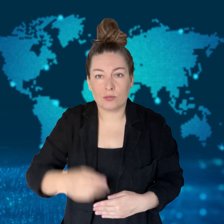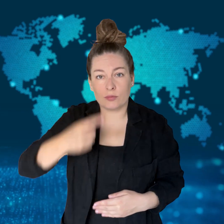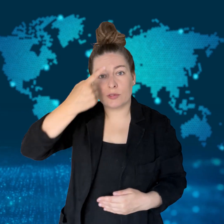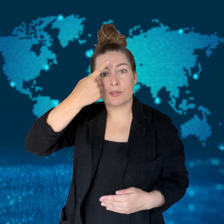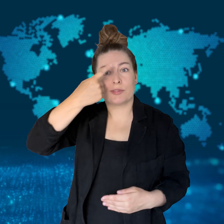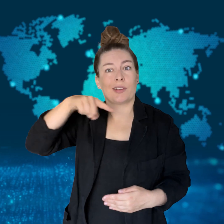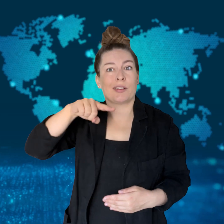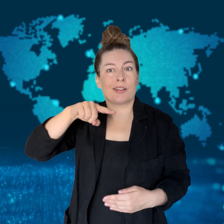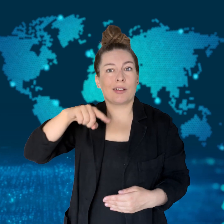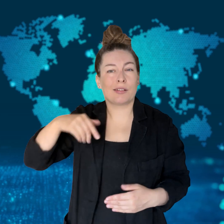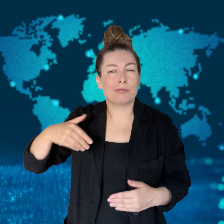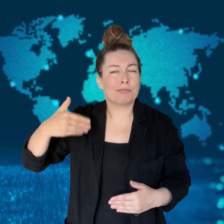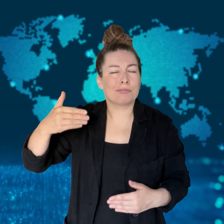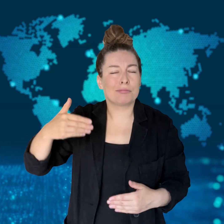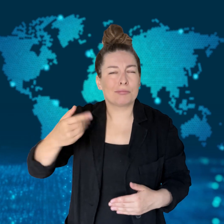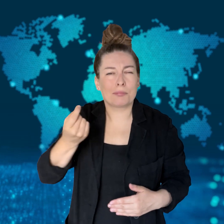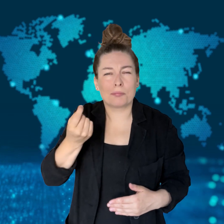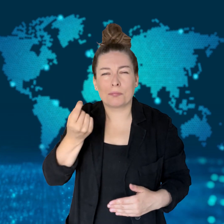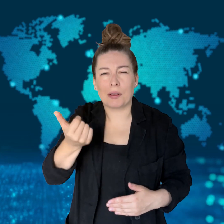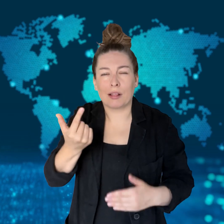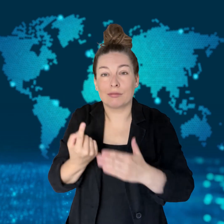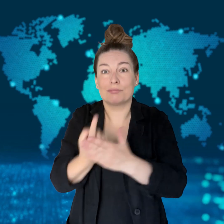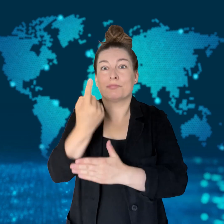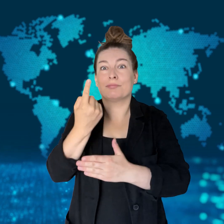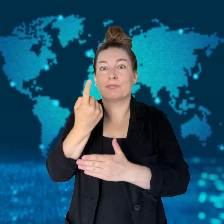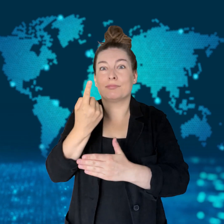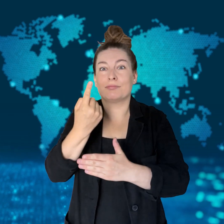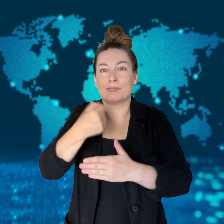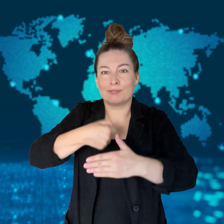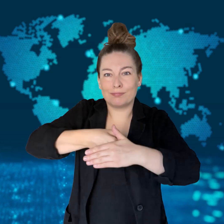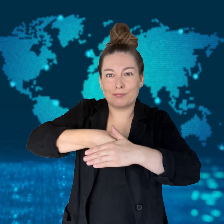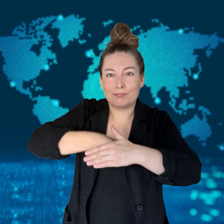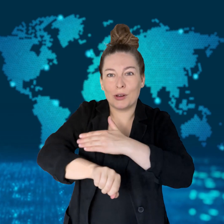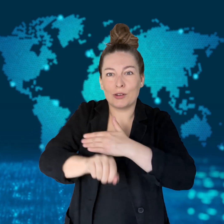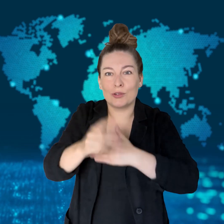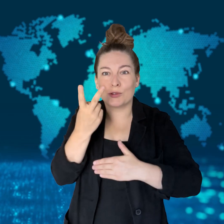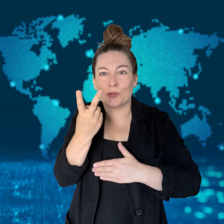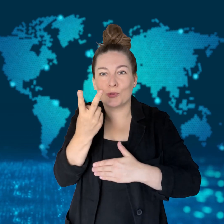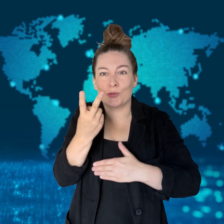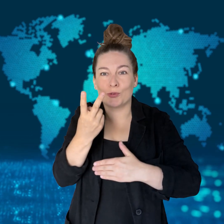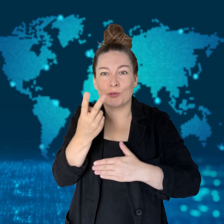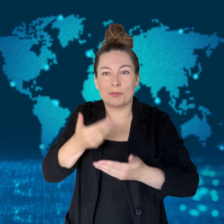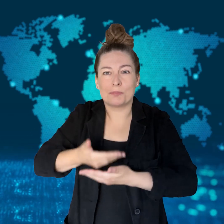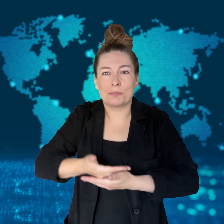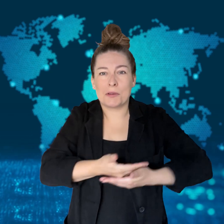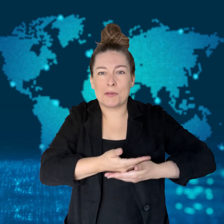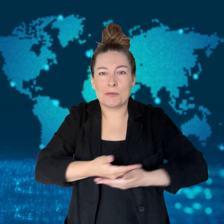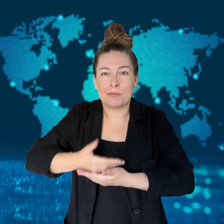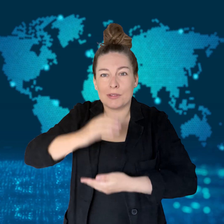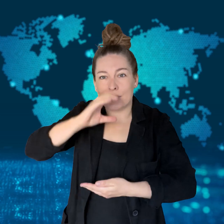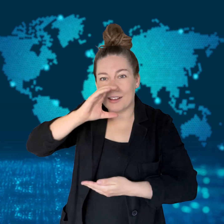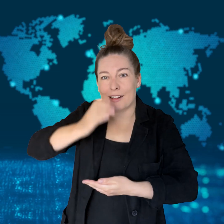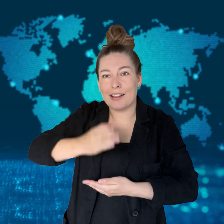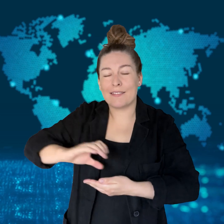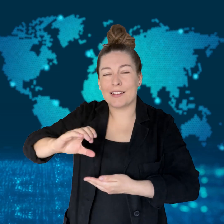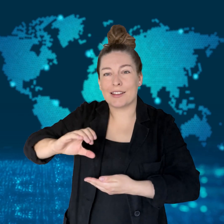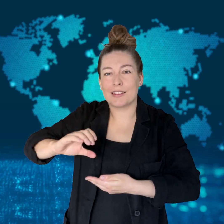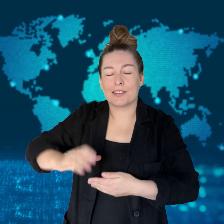Rare twin elephants born